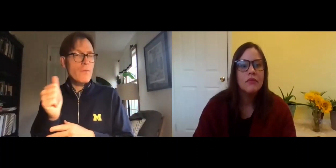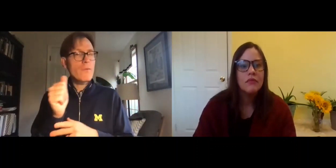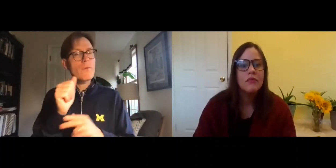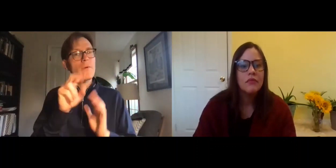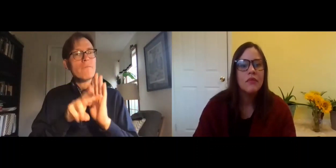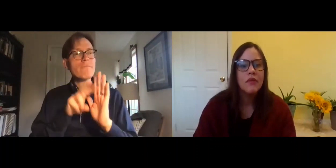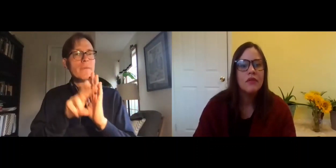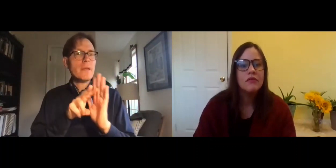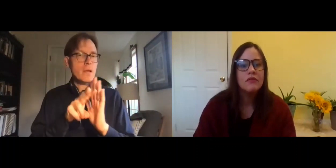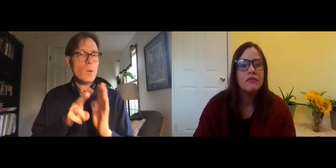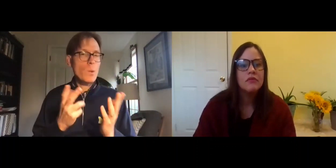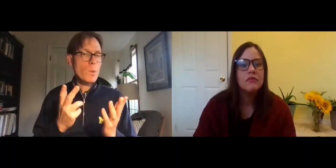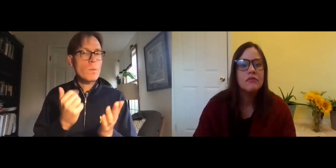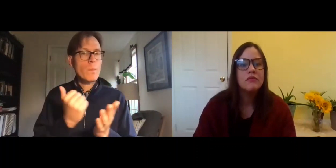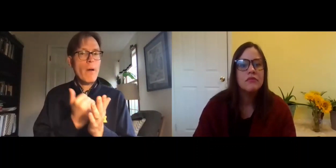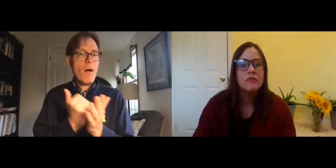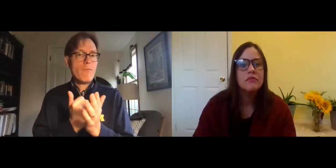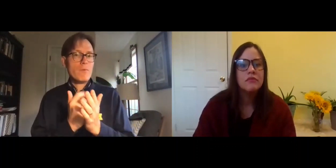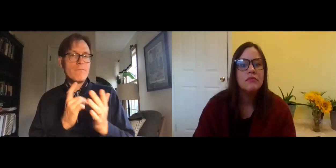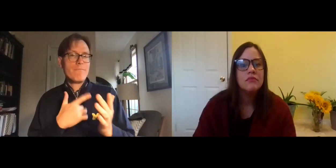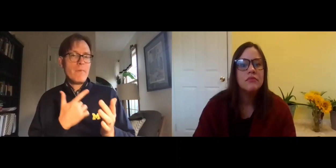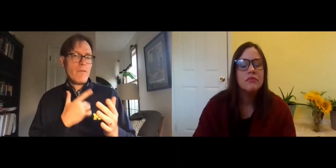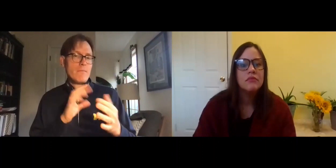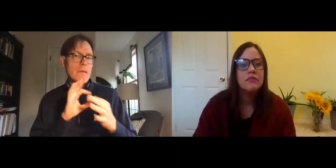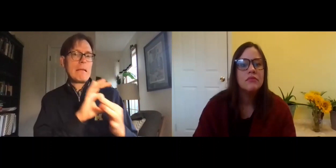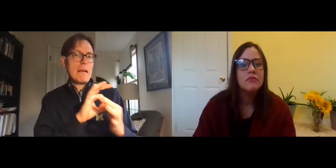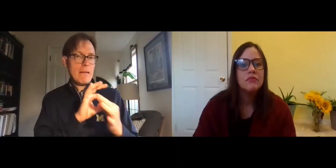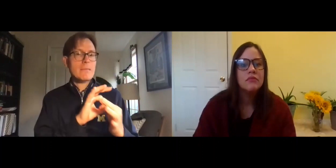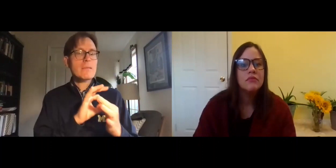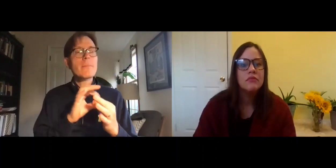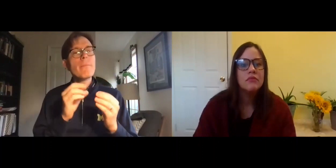in your household and then if you want to meet with others, connect virtually via Zoom